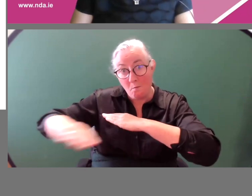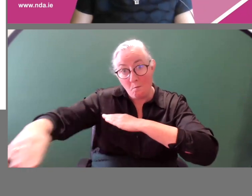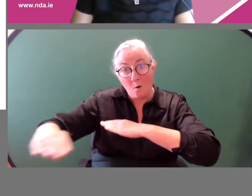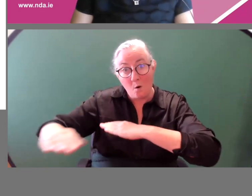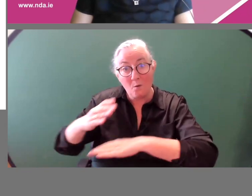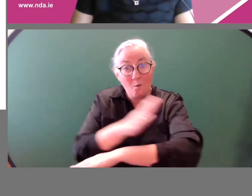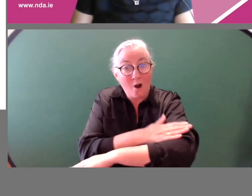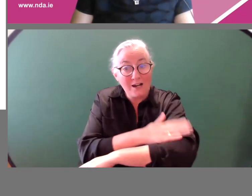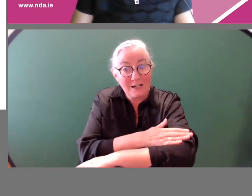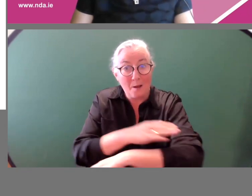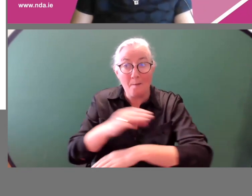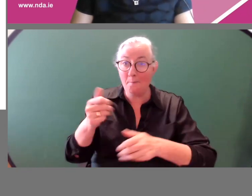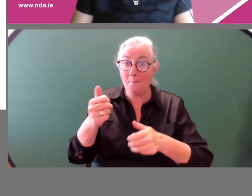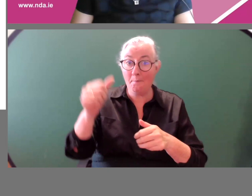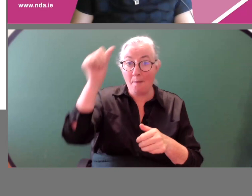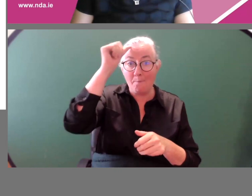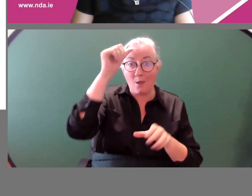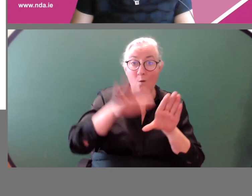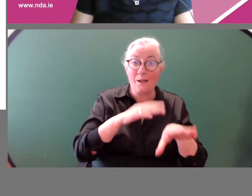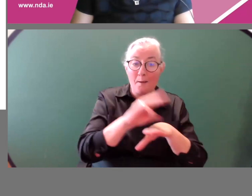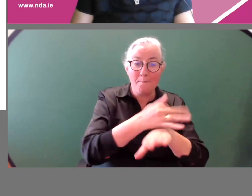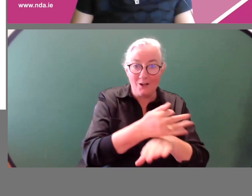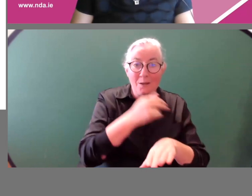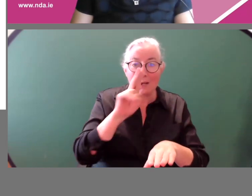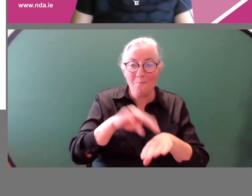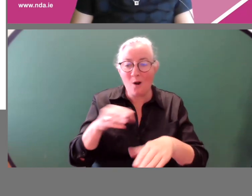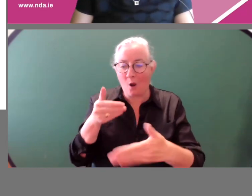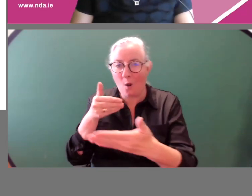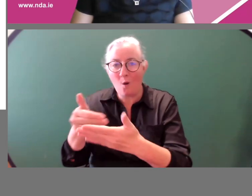with the parents because the parents were able to get closer to the children without getting sand on